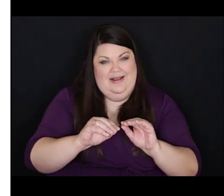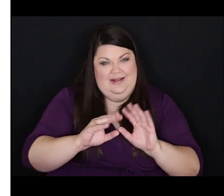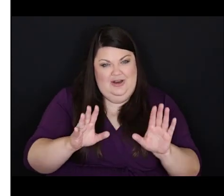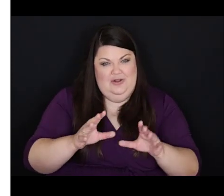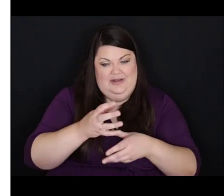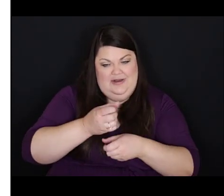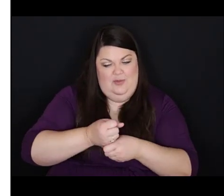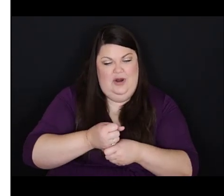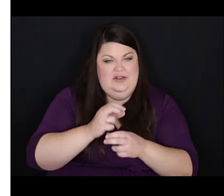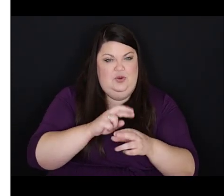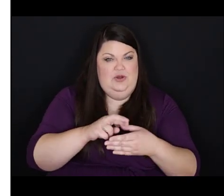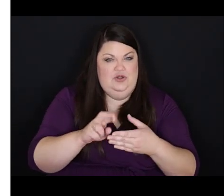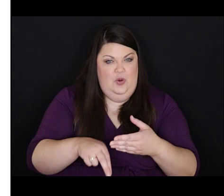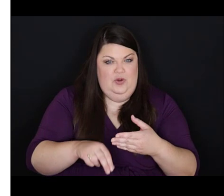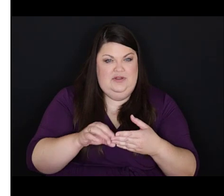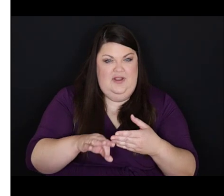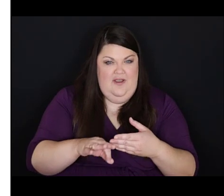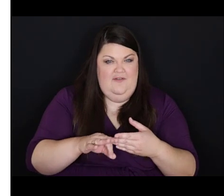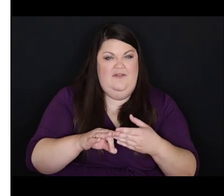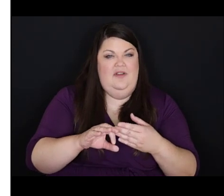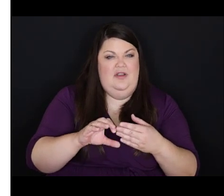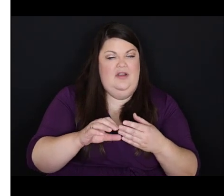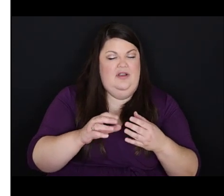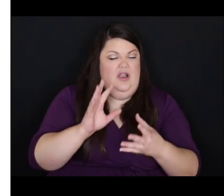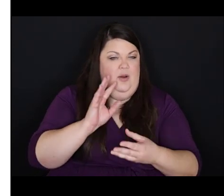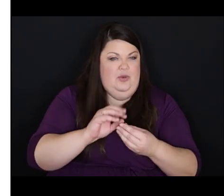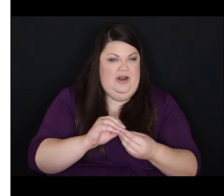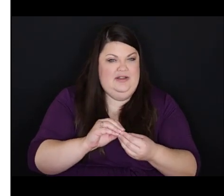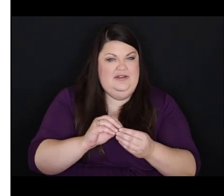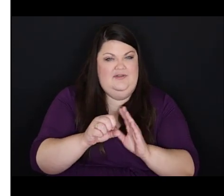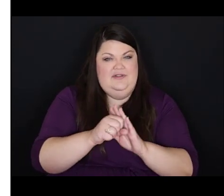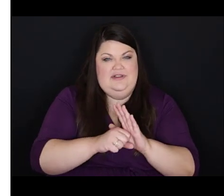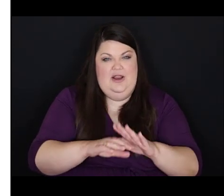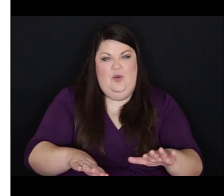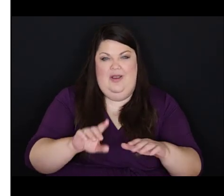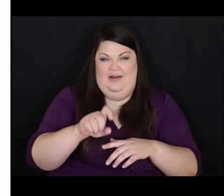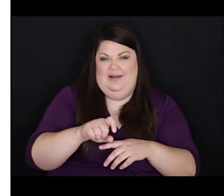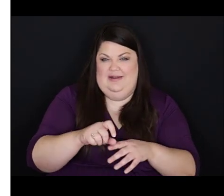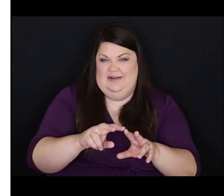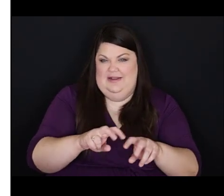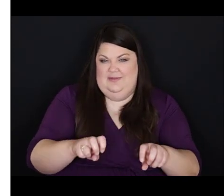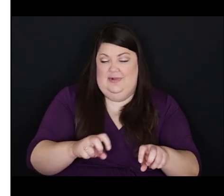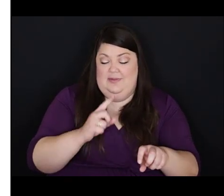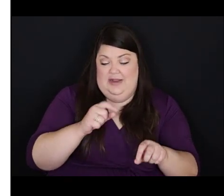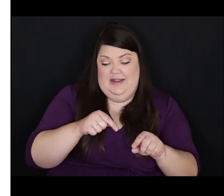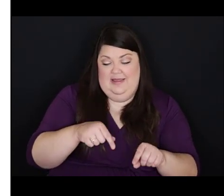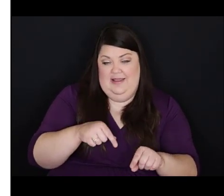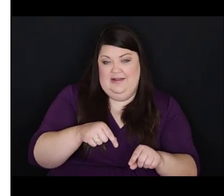results of the Comprehensive Statewide Needs Assessment since this information serves as a